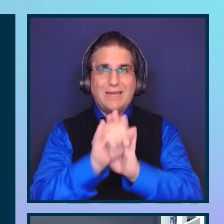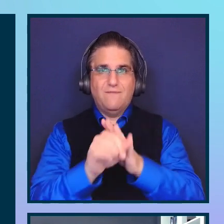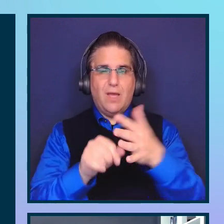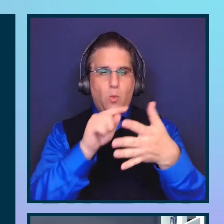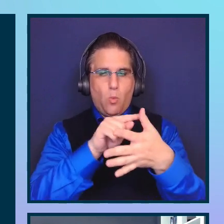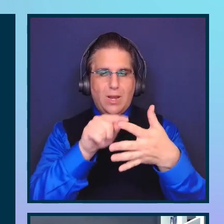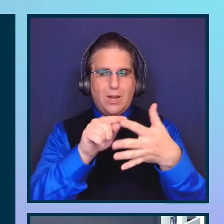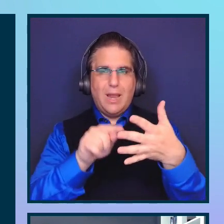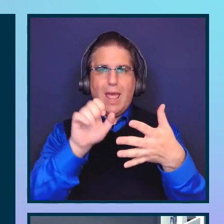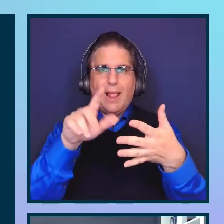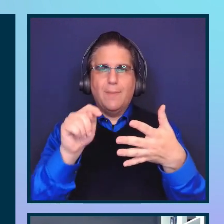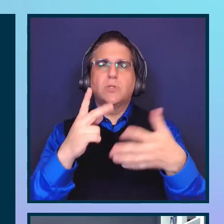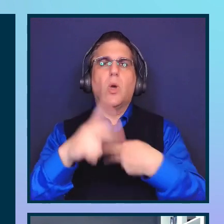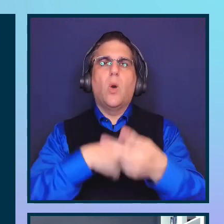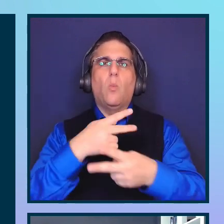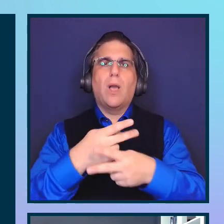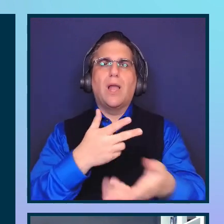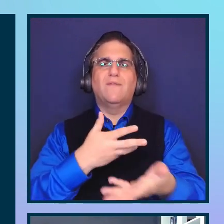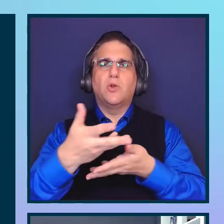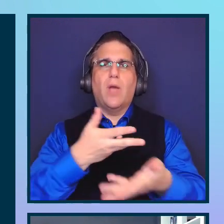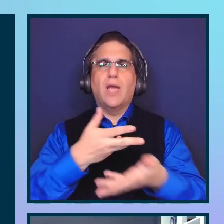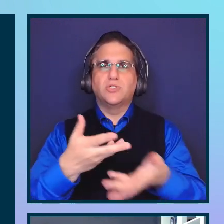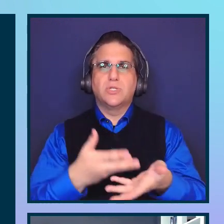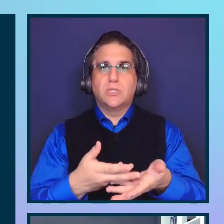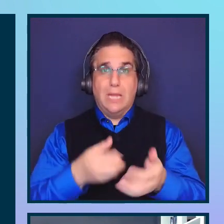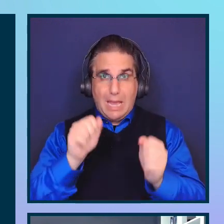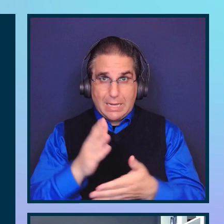which point of all of them is clickable? What happens when you hover with your mouse?